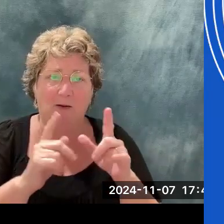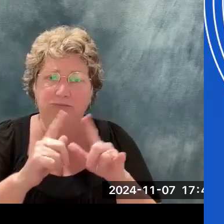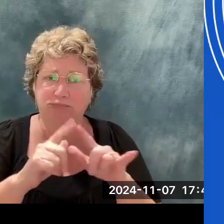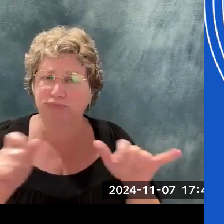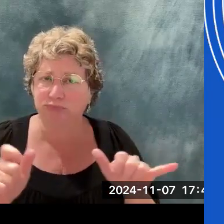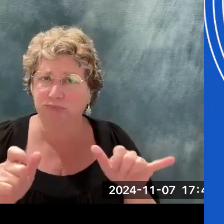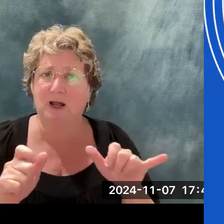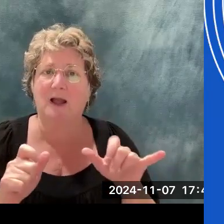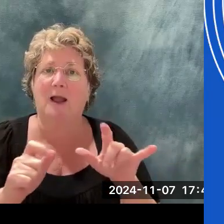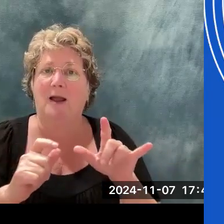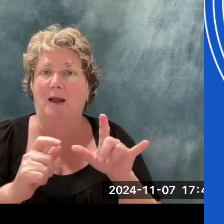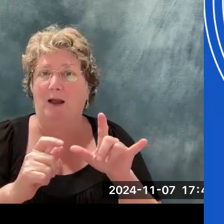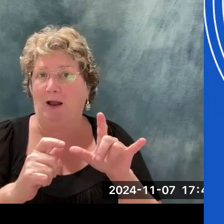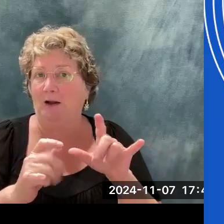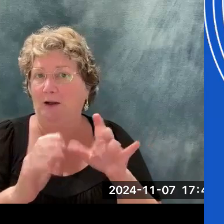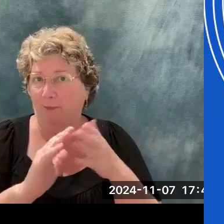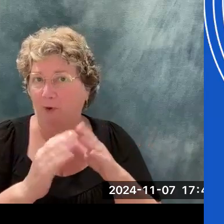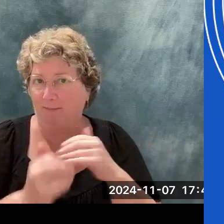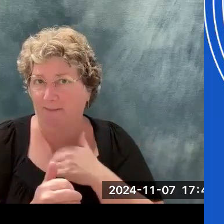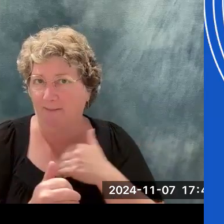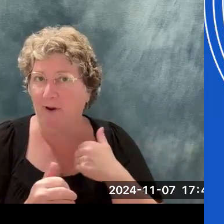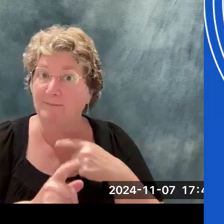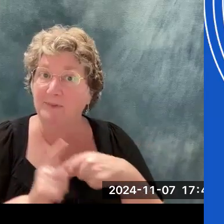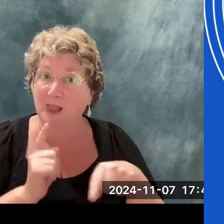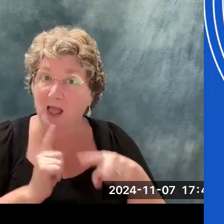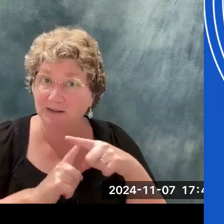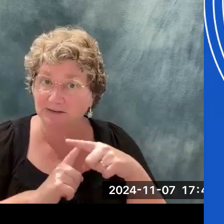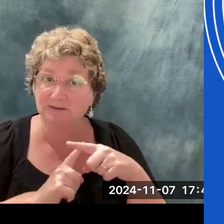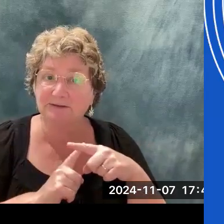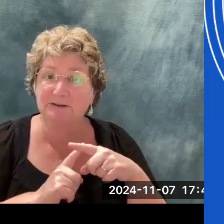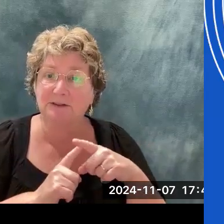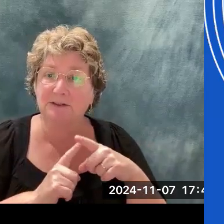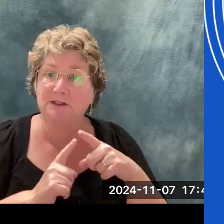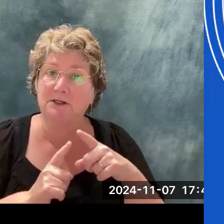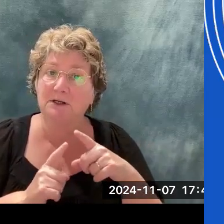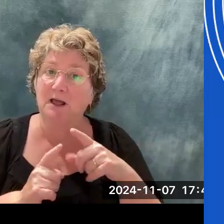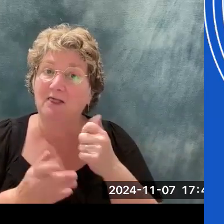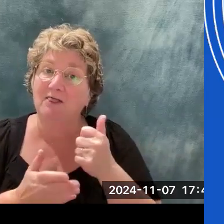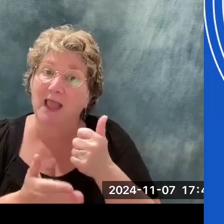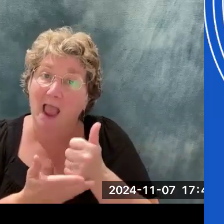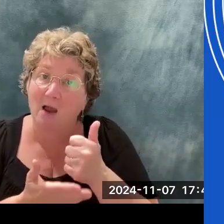who, again, are concerned about someone they know or someone they're working with and are